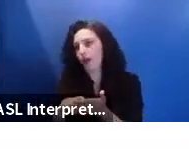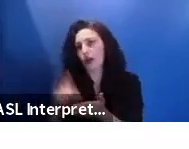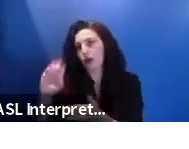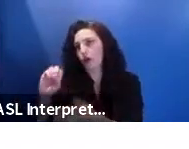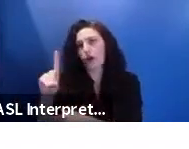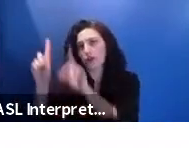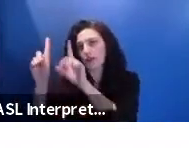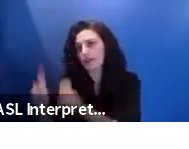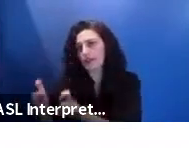would require that.